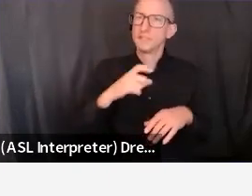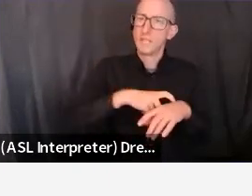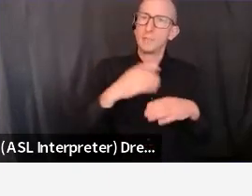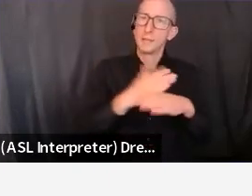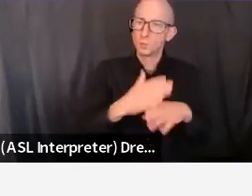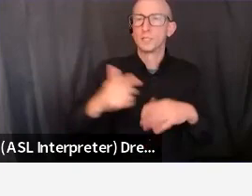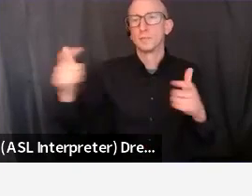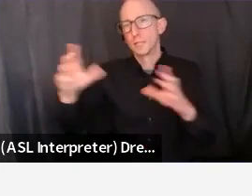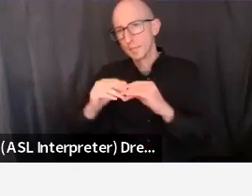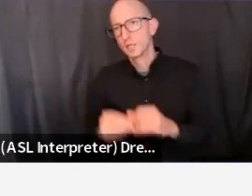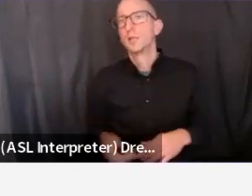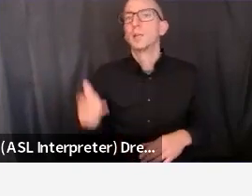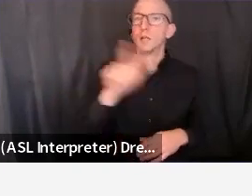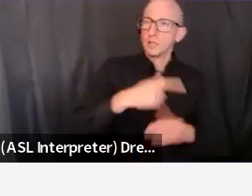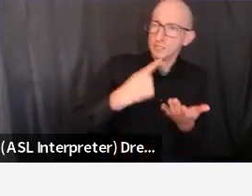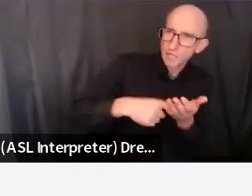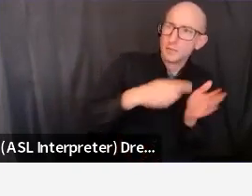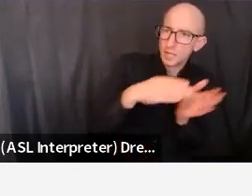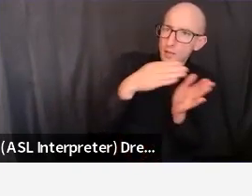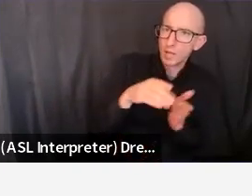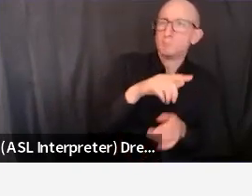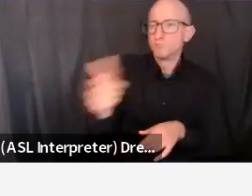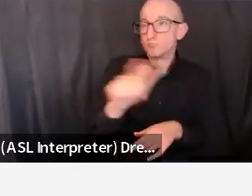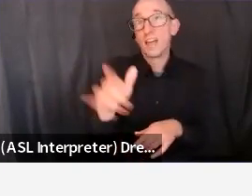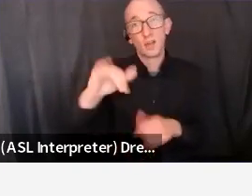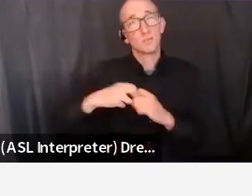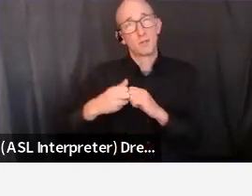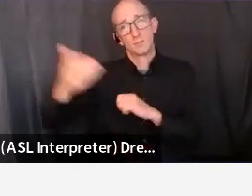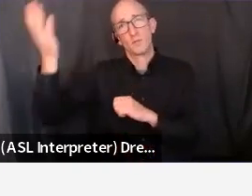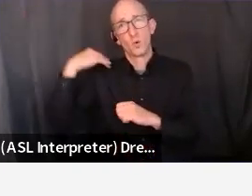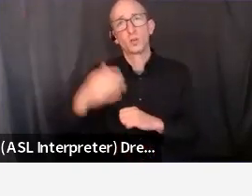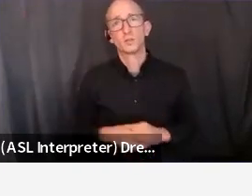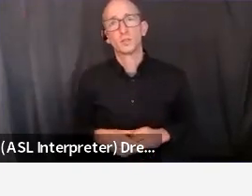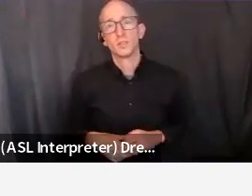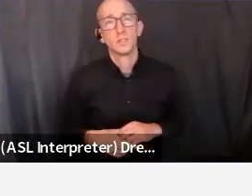We're considering set asides and other provisions for small water ports and tribal areas.